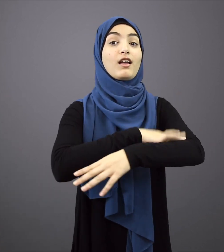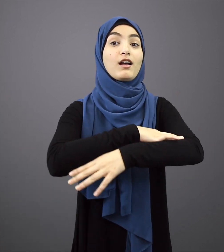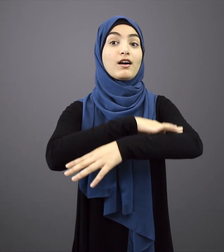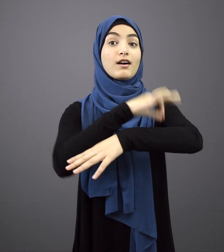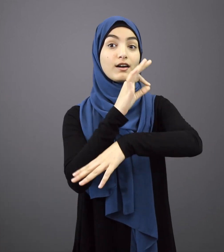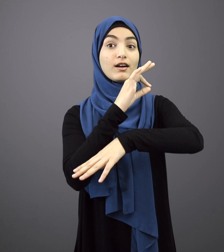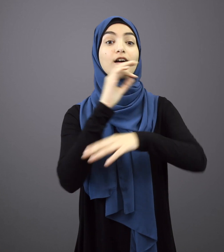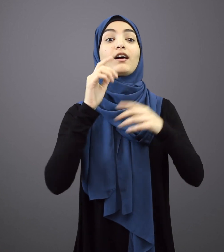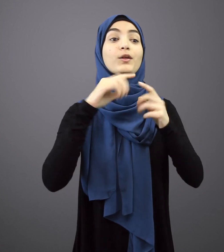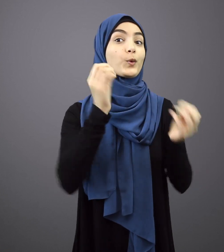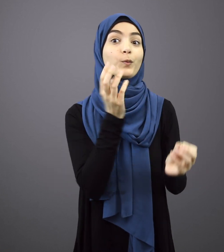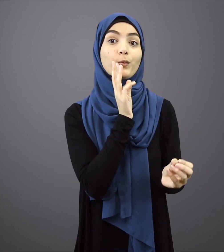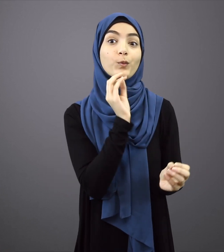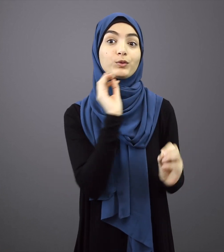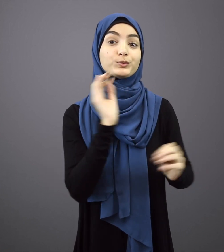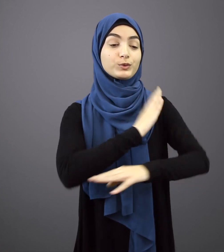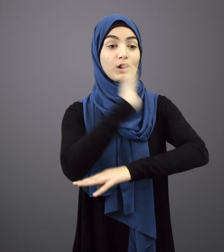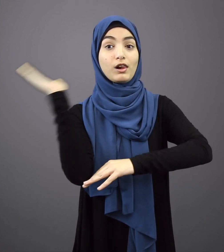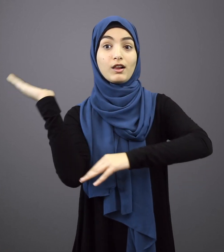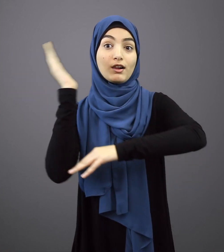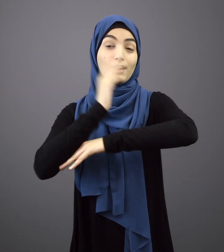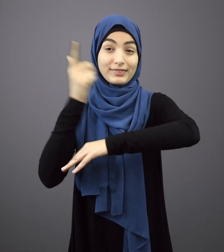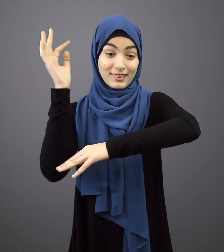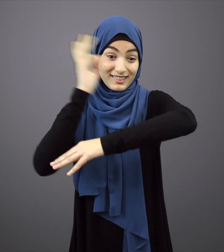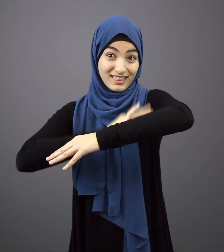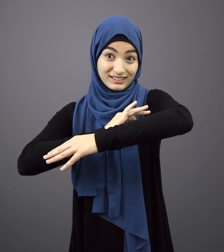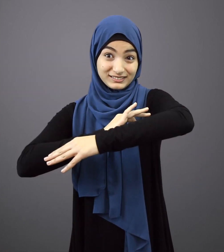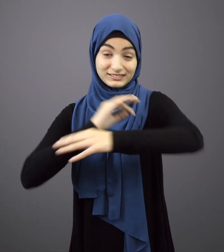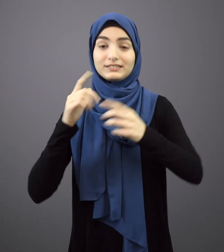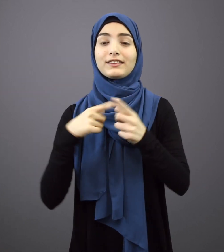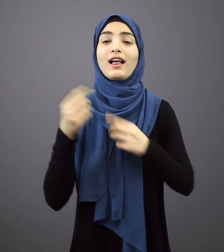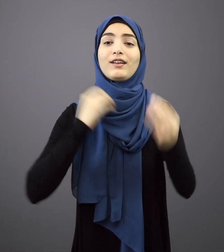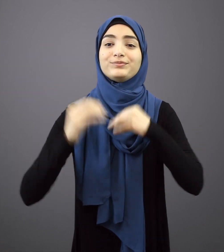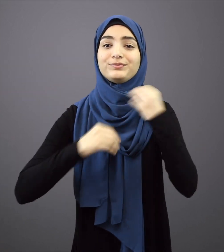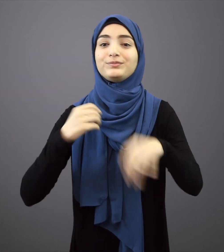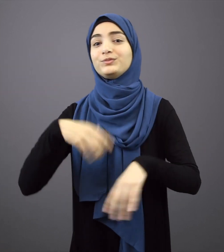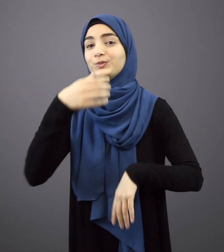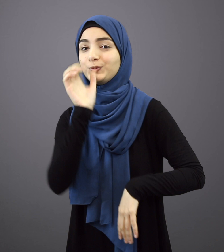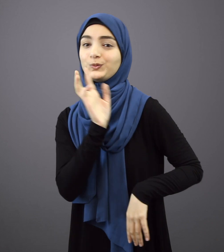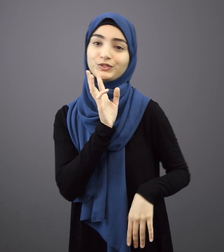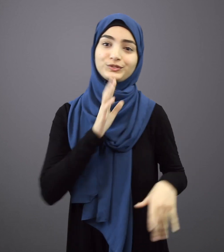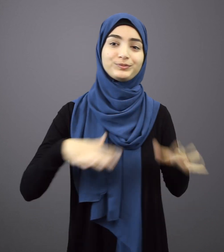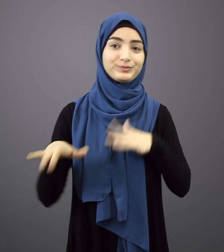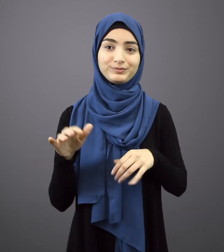Then we fast all day until sunset Then we finally eat and drink!